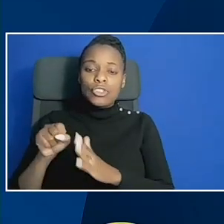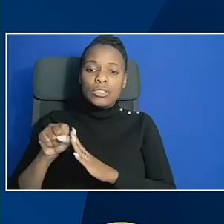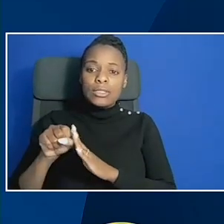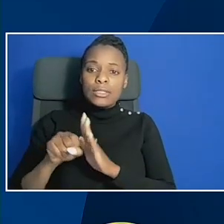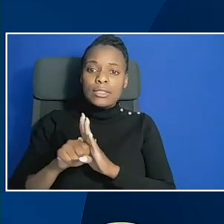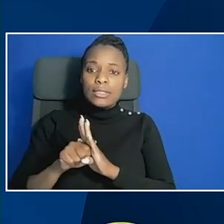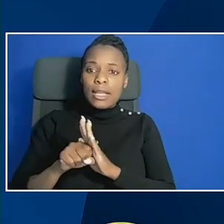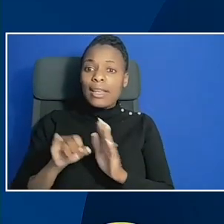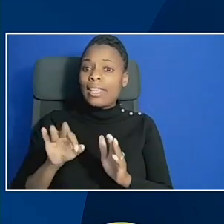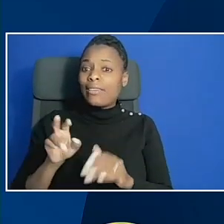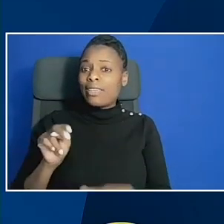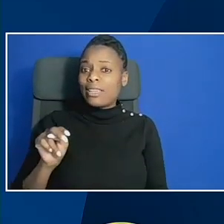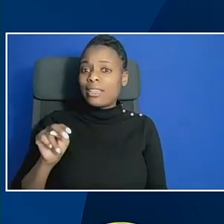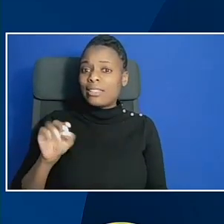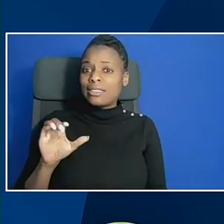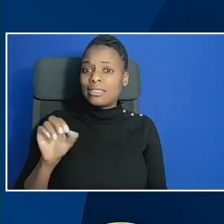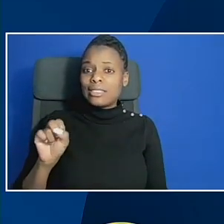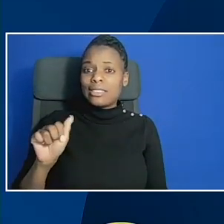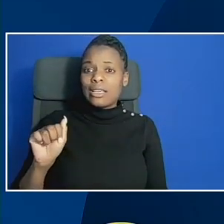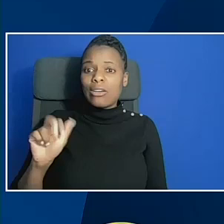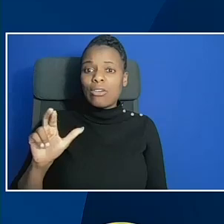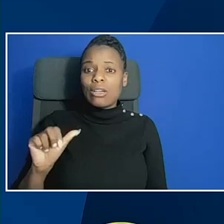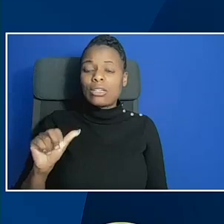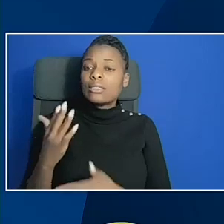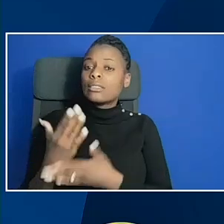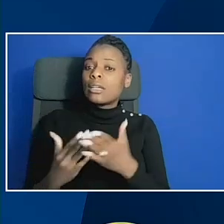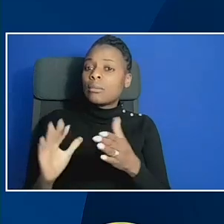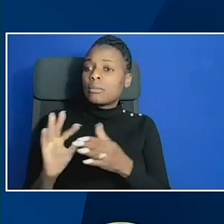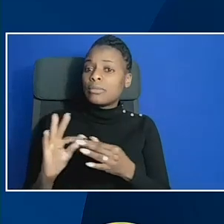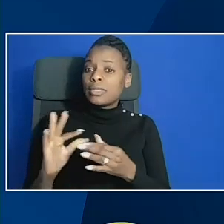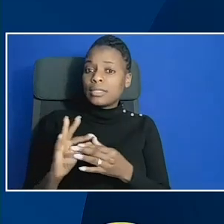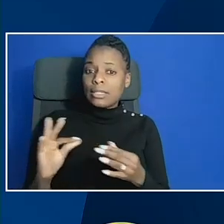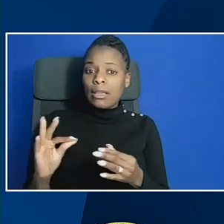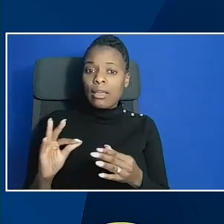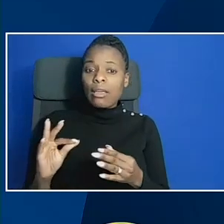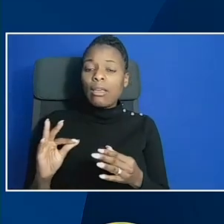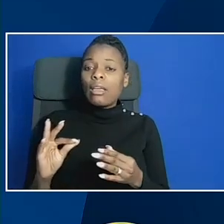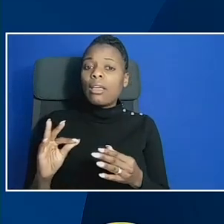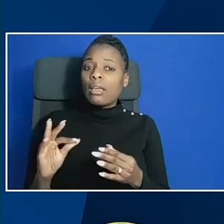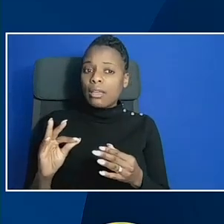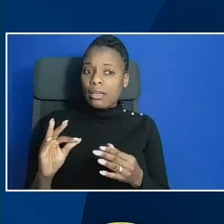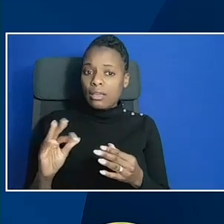people have speculated that the effect would be that people for whom this is a